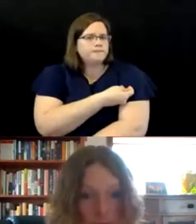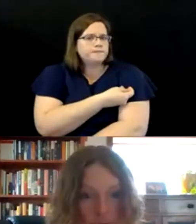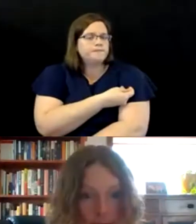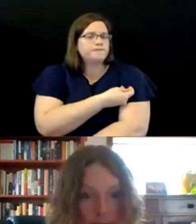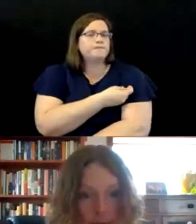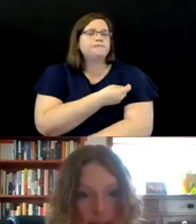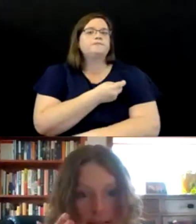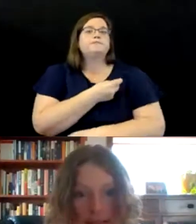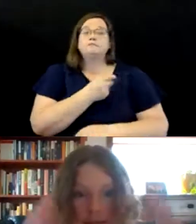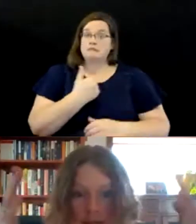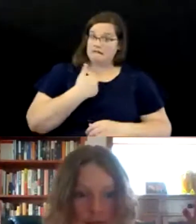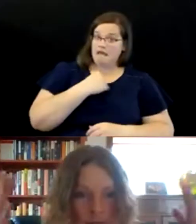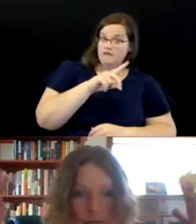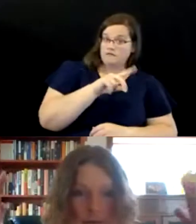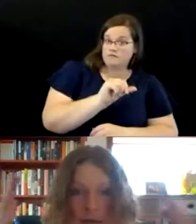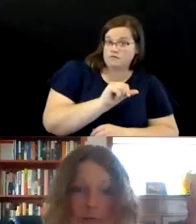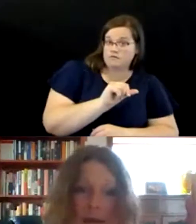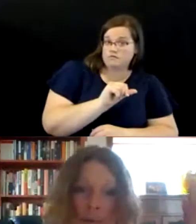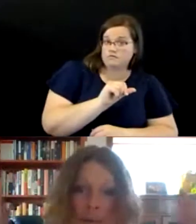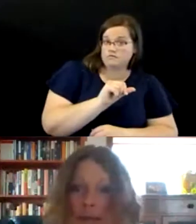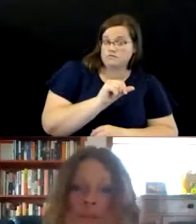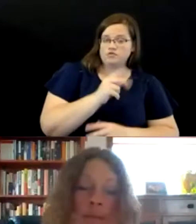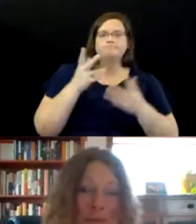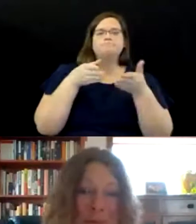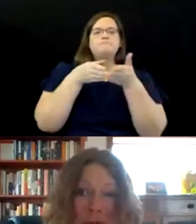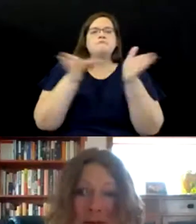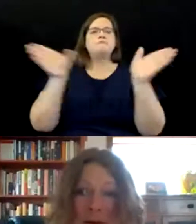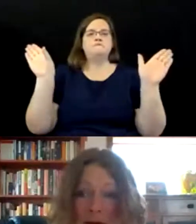with disabilities and, you know, everybody. Because we really are all